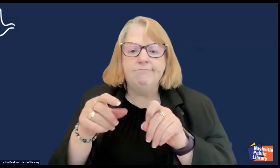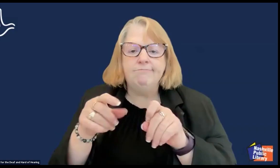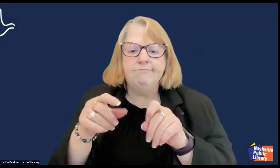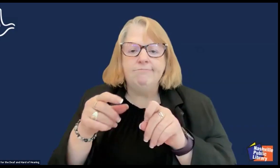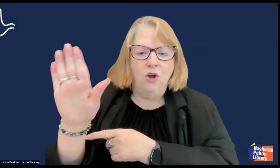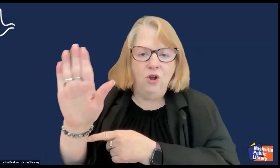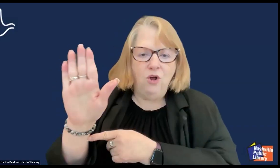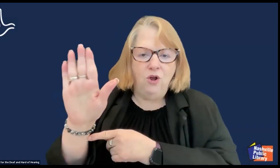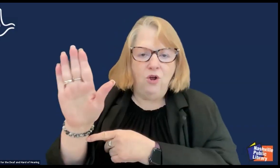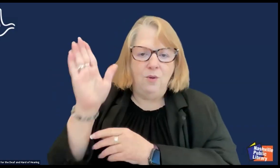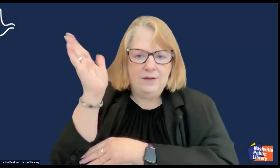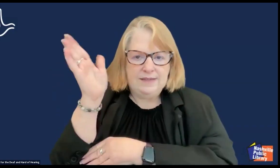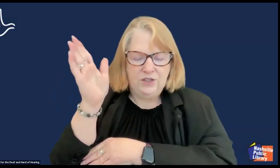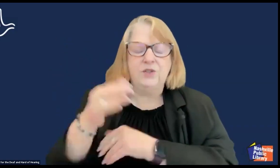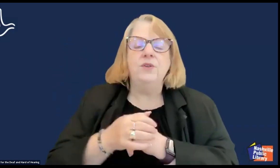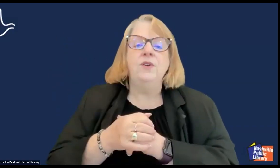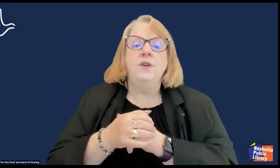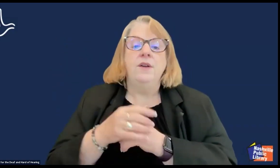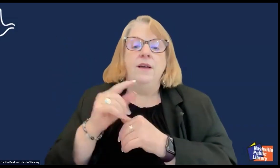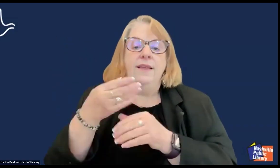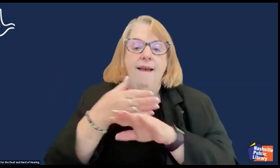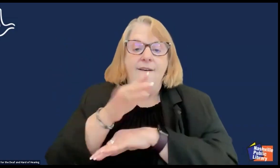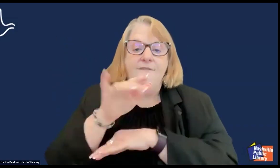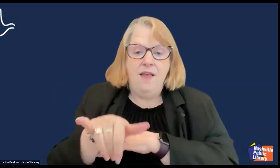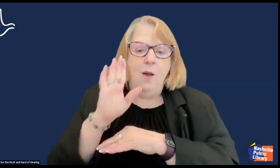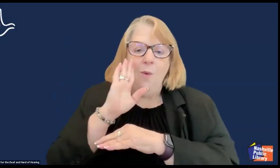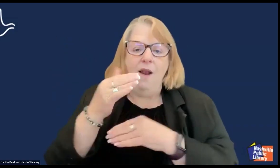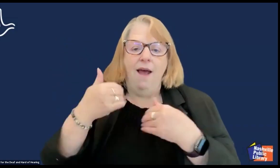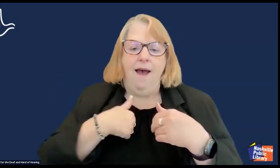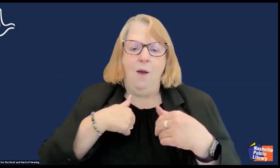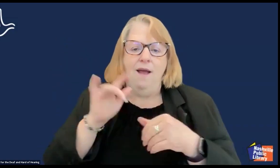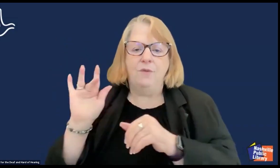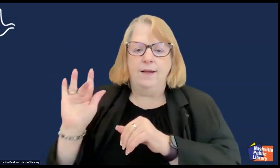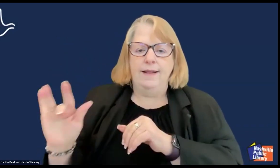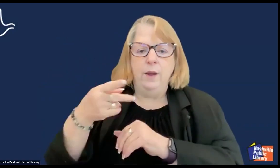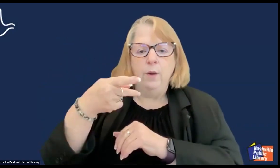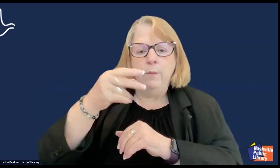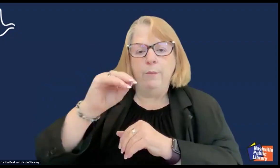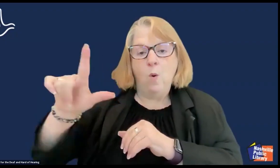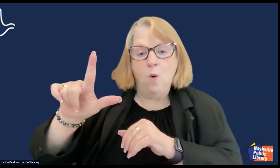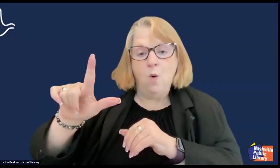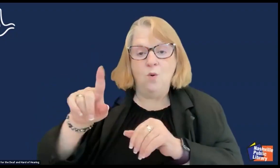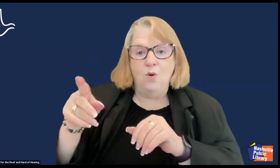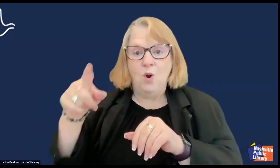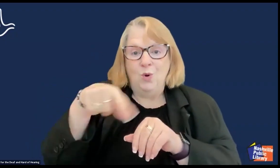At that point, at the end of the presentation, you'll be able to take that opportunity to ask any questions you may have.